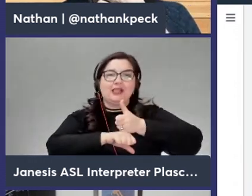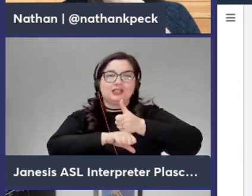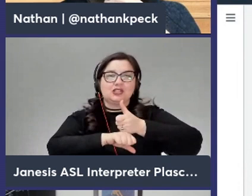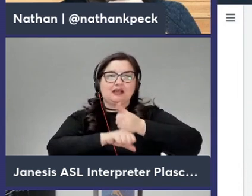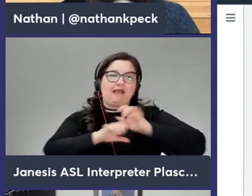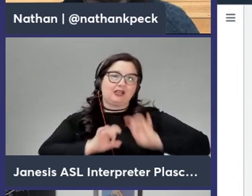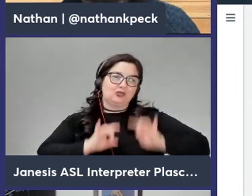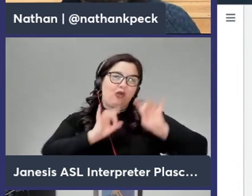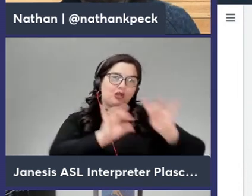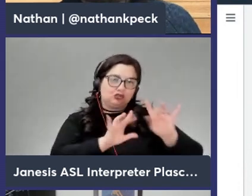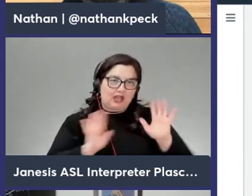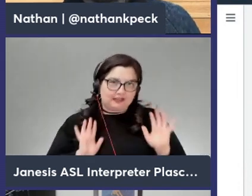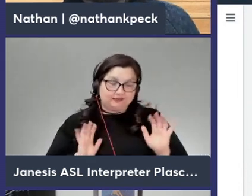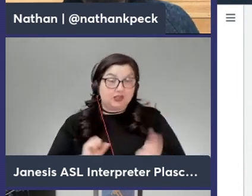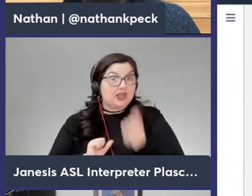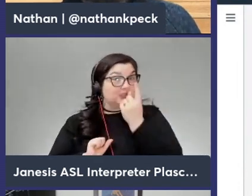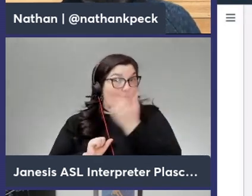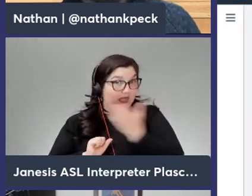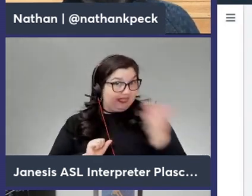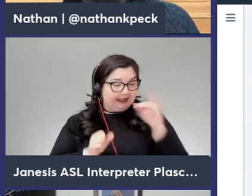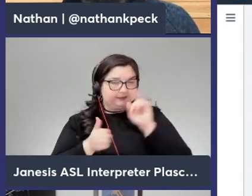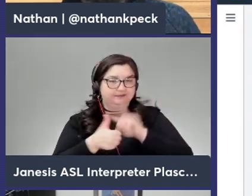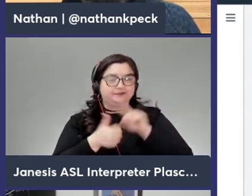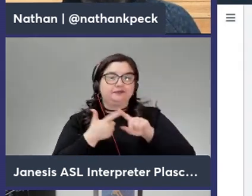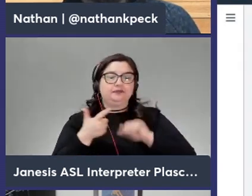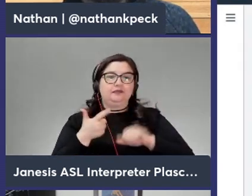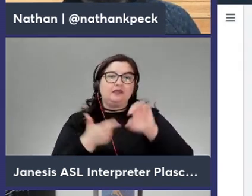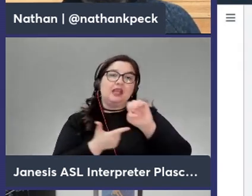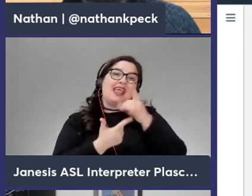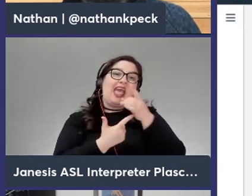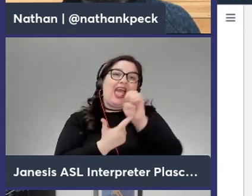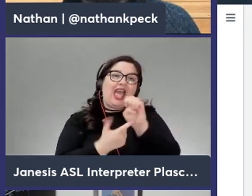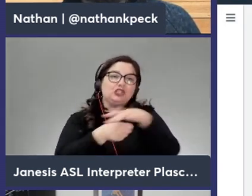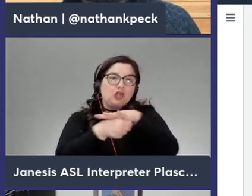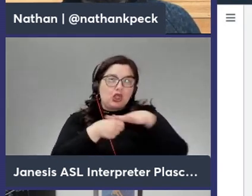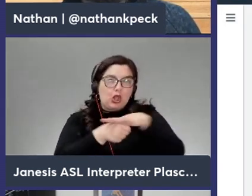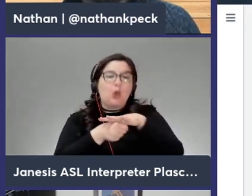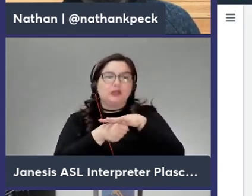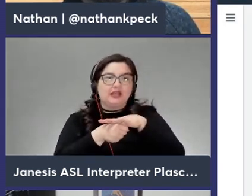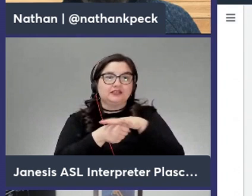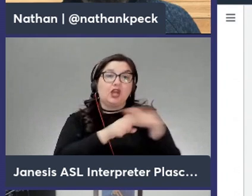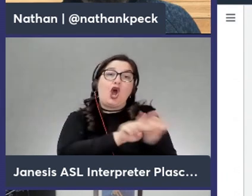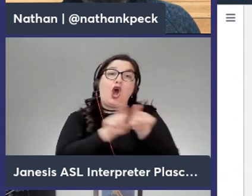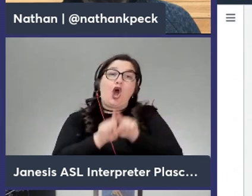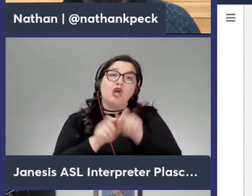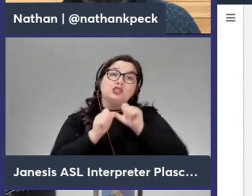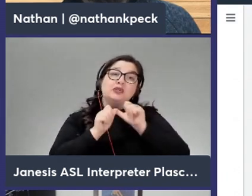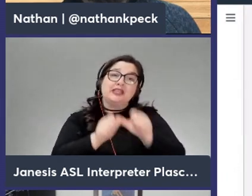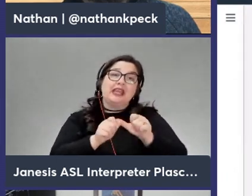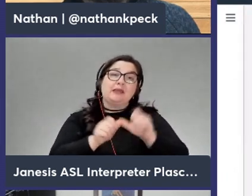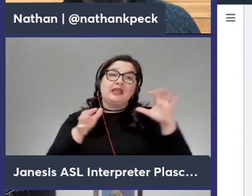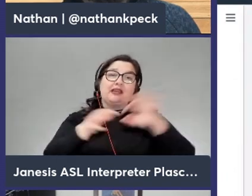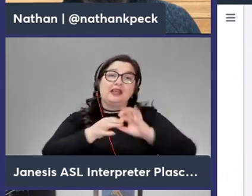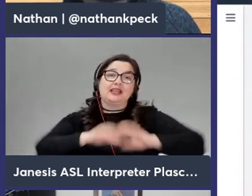So that's one thing. The Edge locations, the CloudFront pops, are also keeping connections open to the Origin environment.